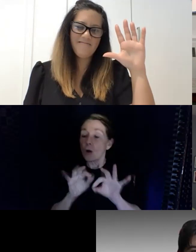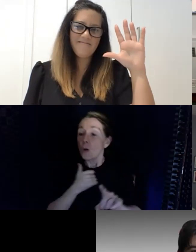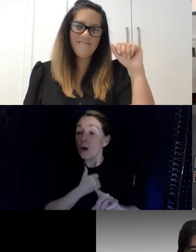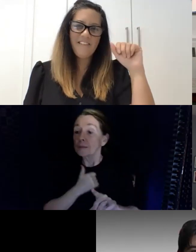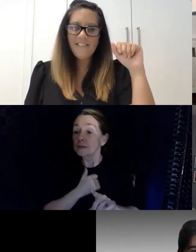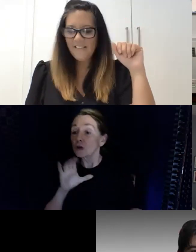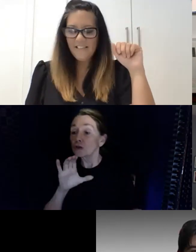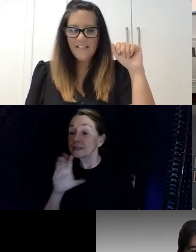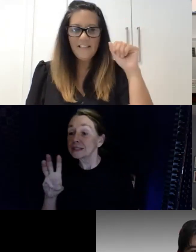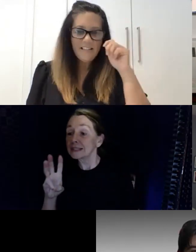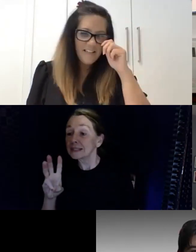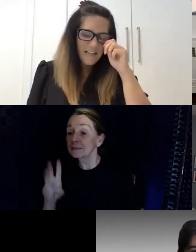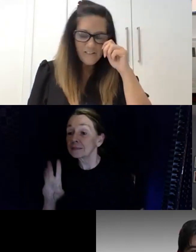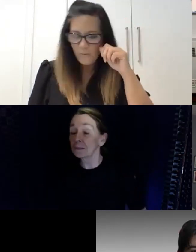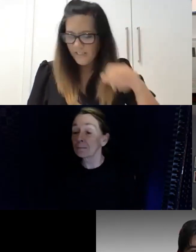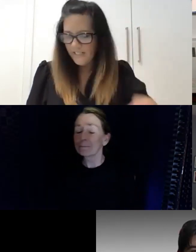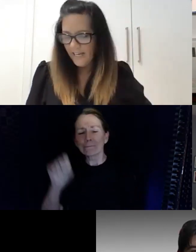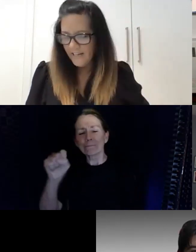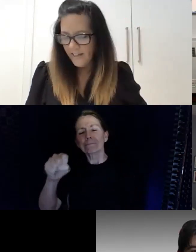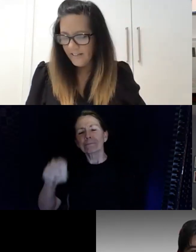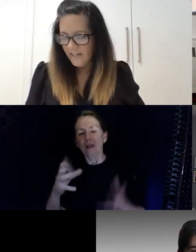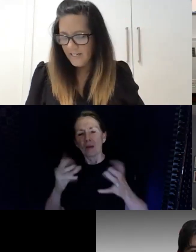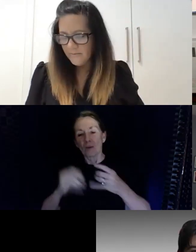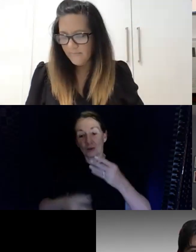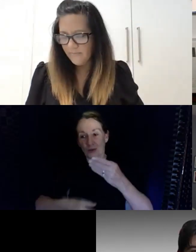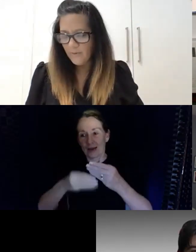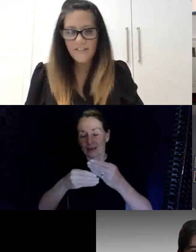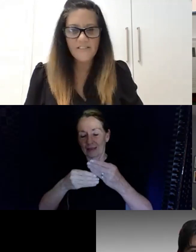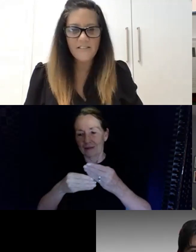YEAH, IT DEFINITELY, WE WANT TO MAKE SURE WE HAVE A GOOD PROCESS IN PLACE AND A GOOD SYSTEM FOR ALL, WHAT'S THE WORD I'M LOOKING FOR, ALL STAKEHOLDERS INVOLVED TO FEEL LIKE THEY'RE INCLUDED. THAT'S IMPORTANT.